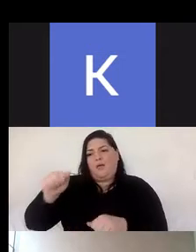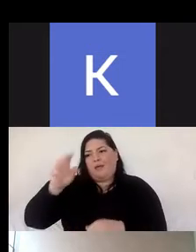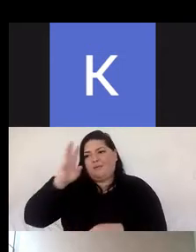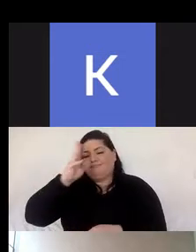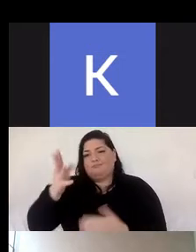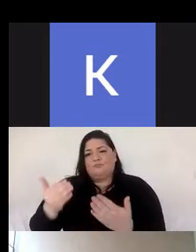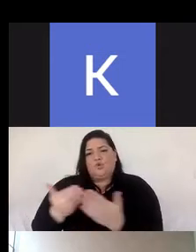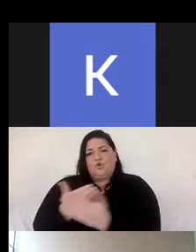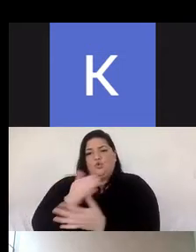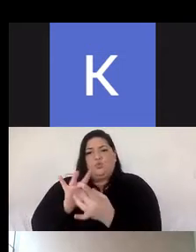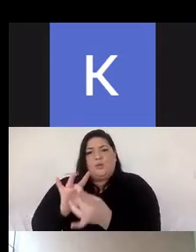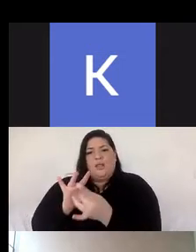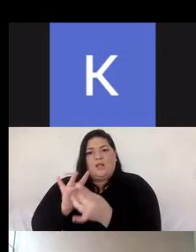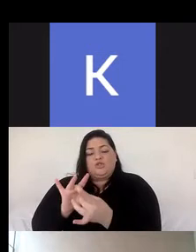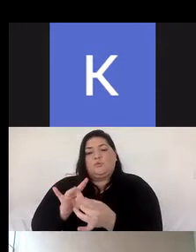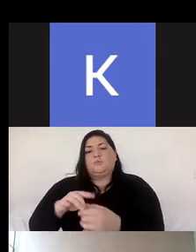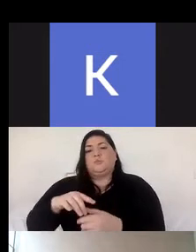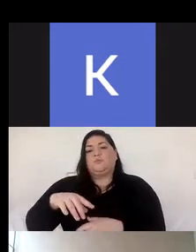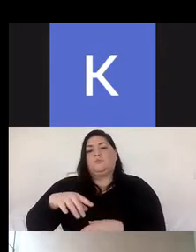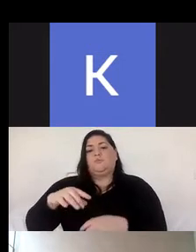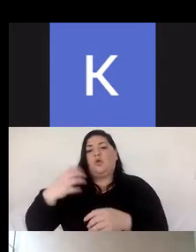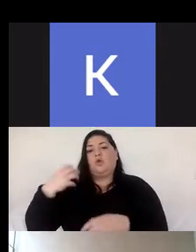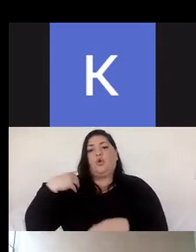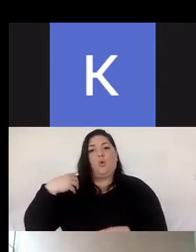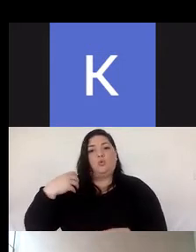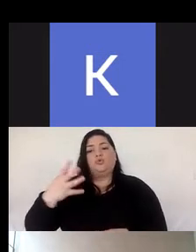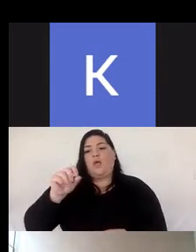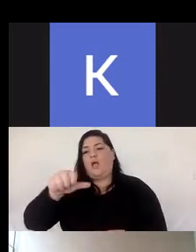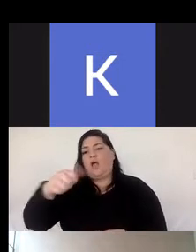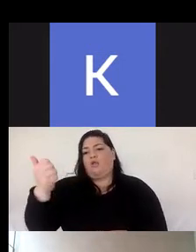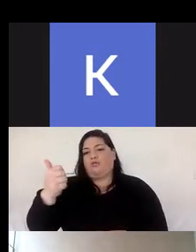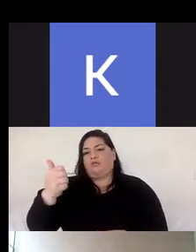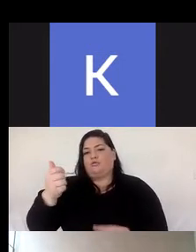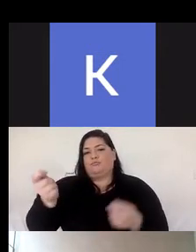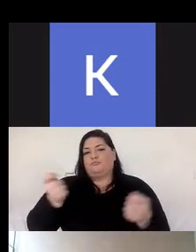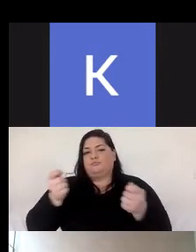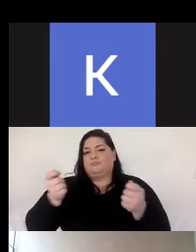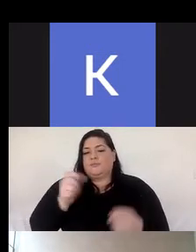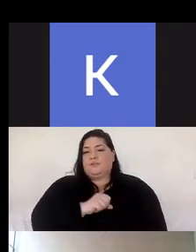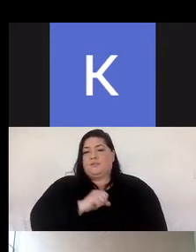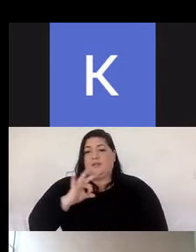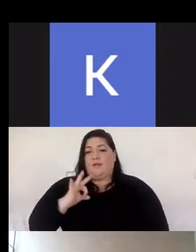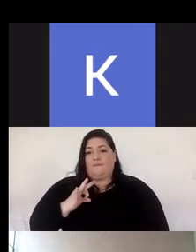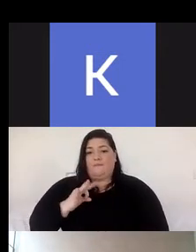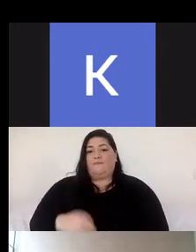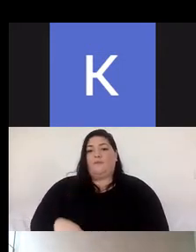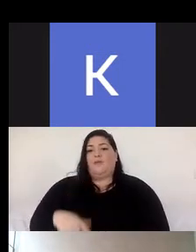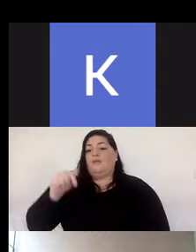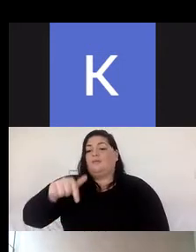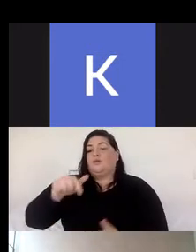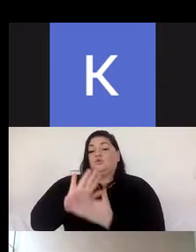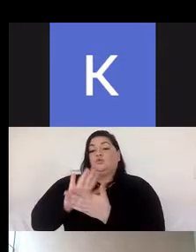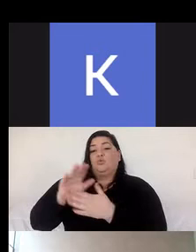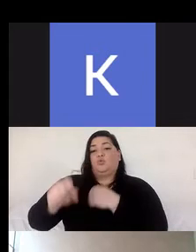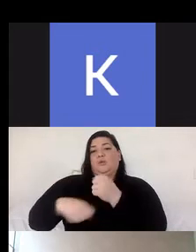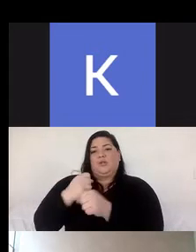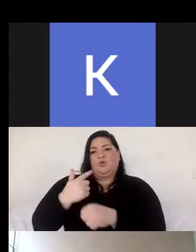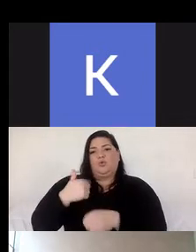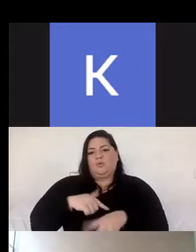with educators, coaches, and administrative staff. This school year, we were able to pilot and implement Athletes